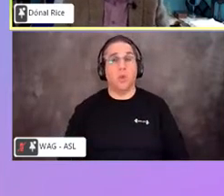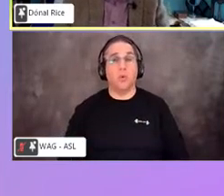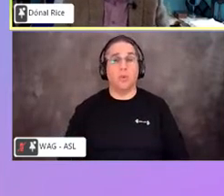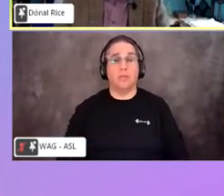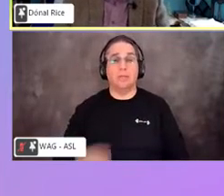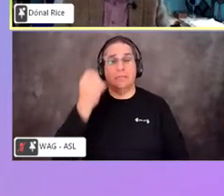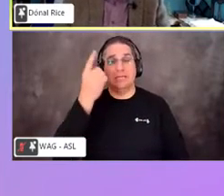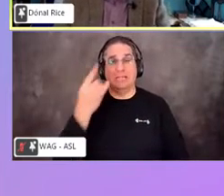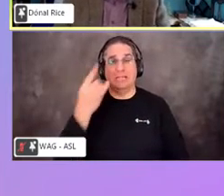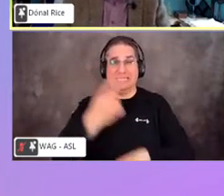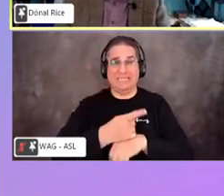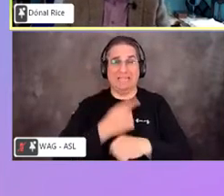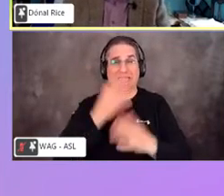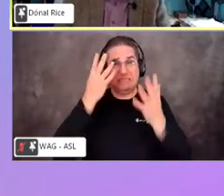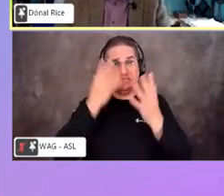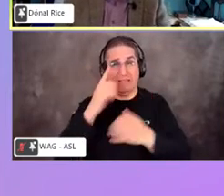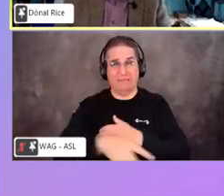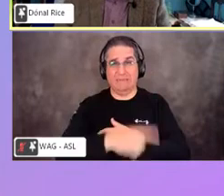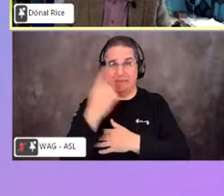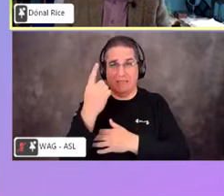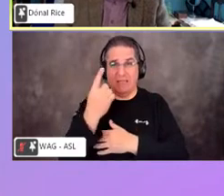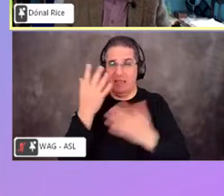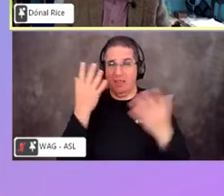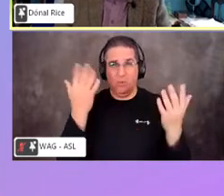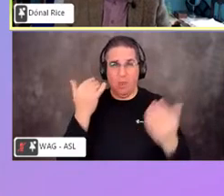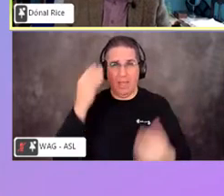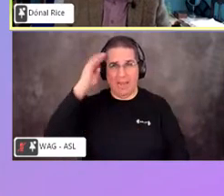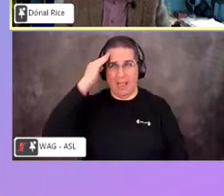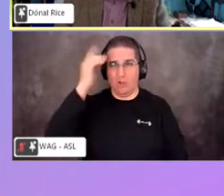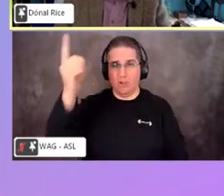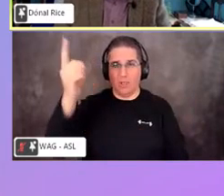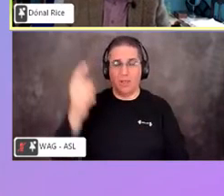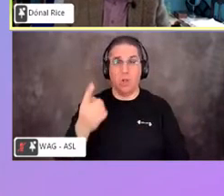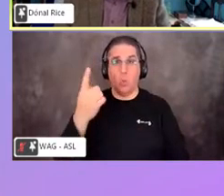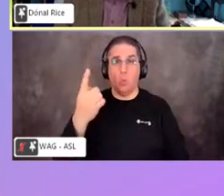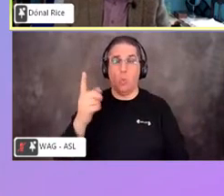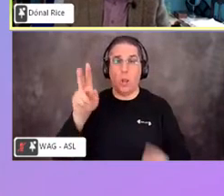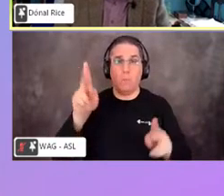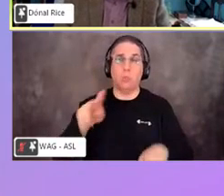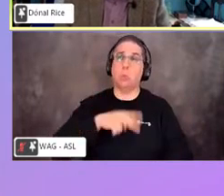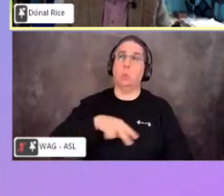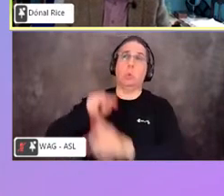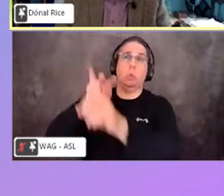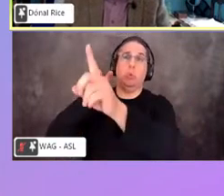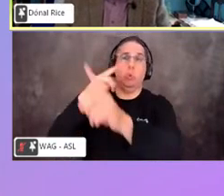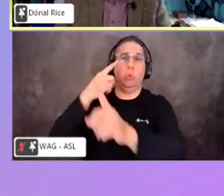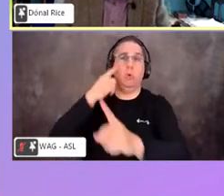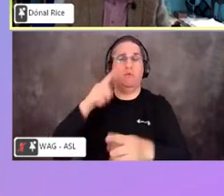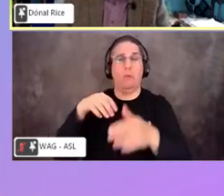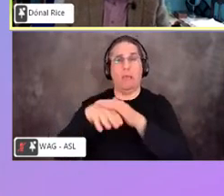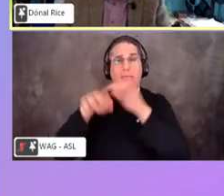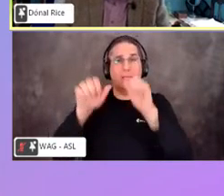Rosemary Barch, who basically has everything else on the team that needs to be done. And myself Rahner, as I was